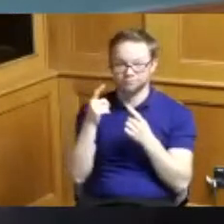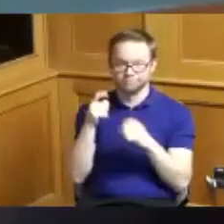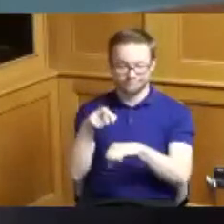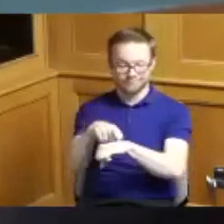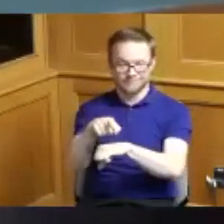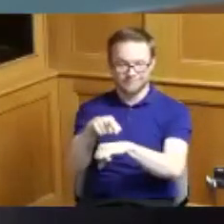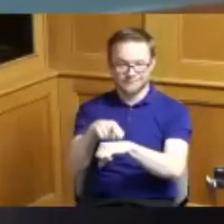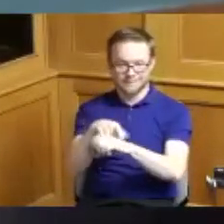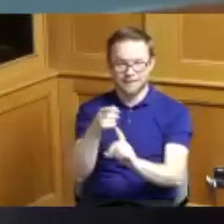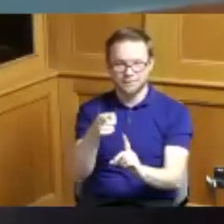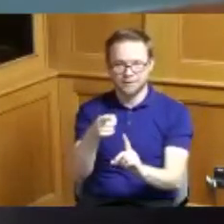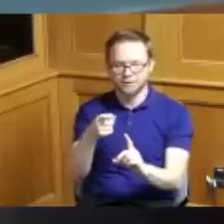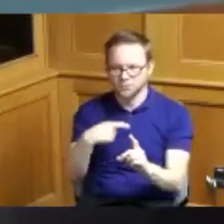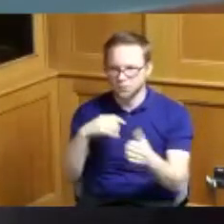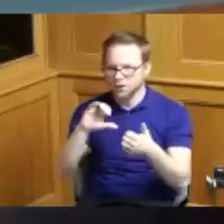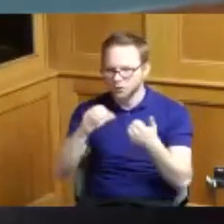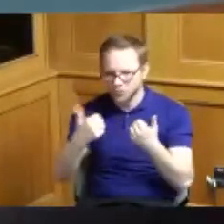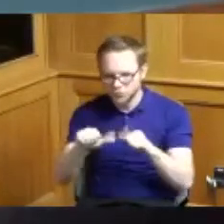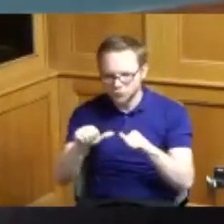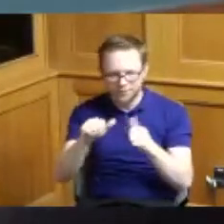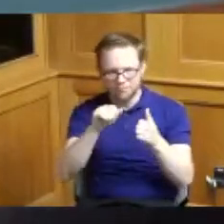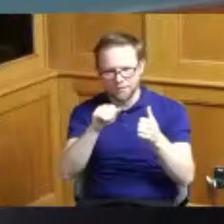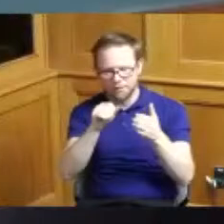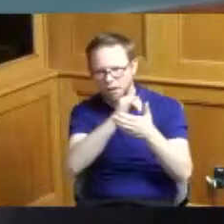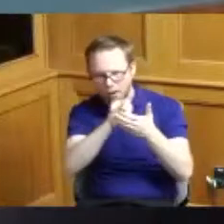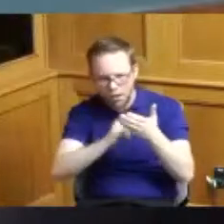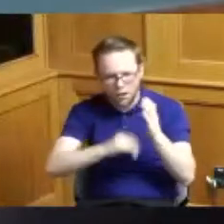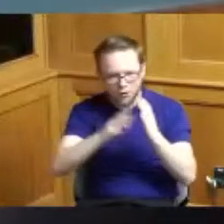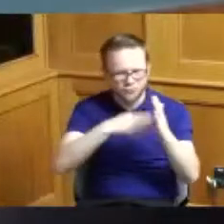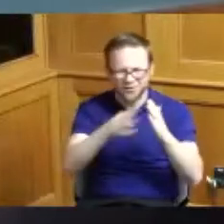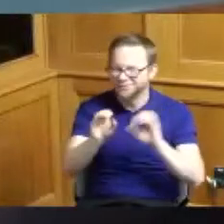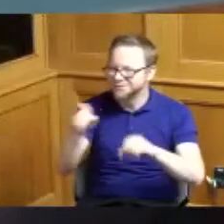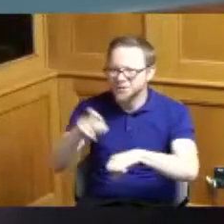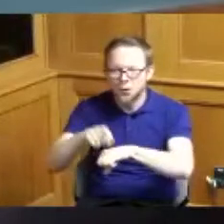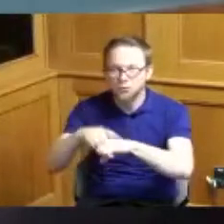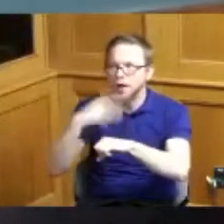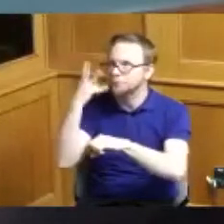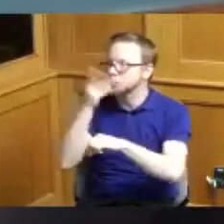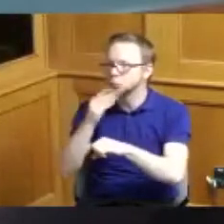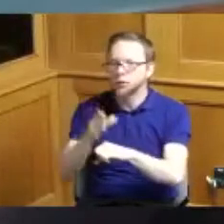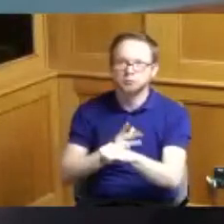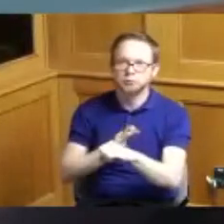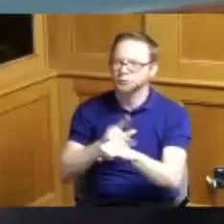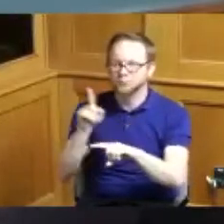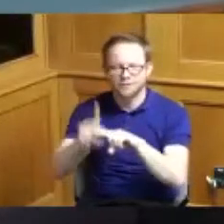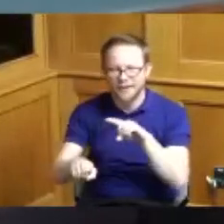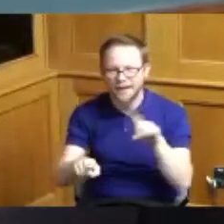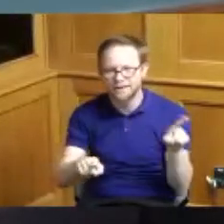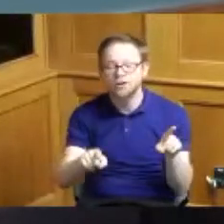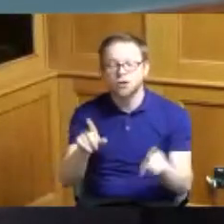they didn't give me enough time to type and do anything pretty 2026 is a major year